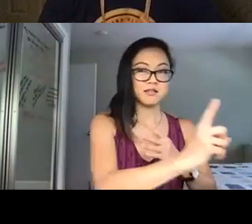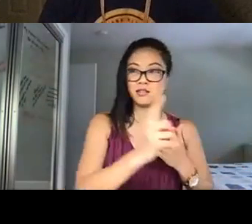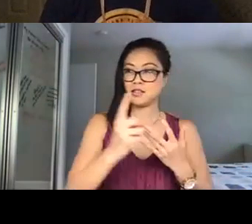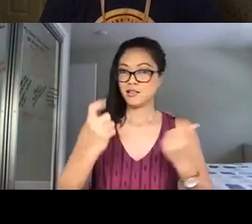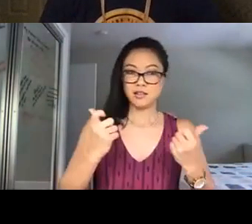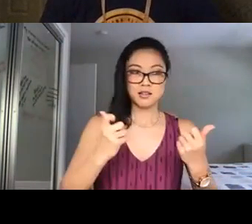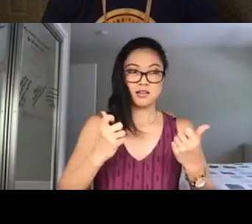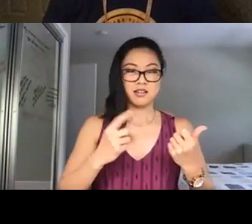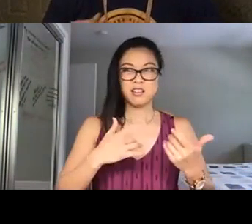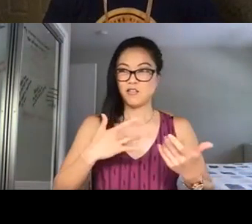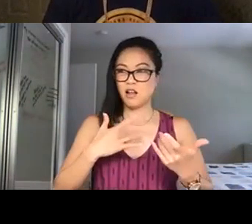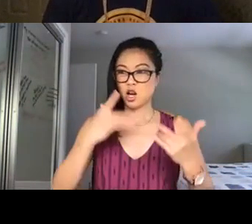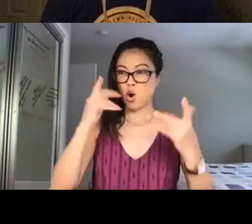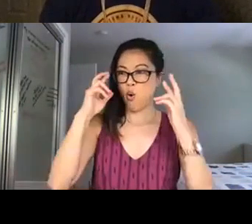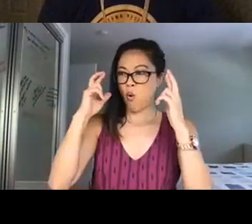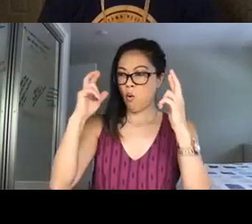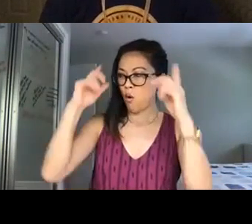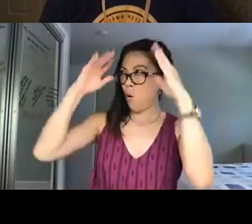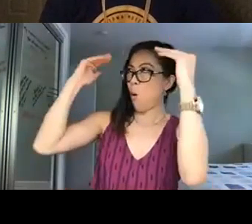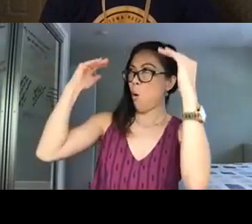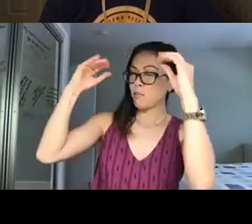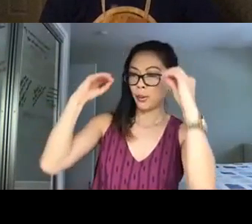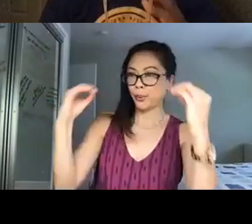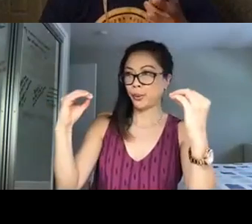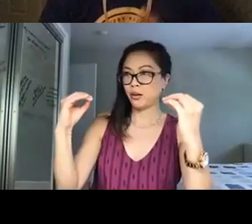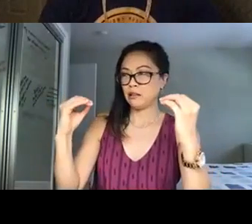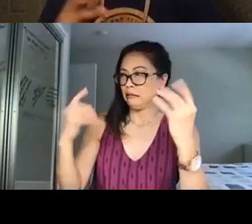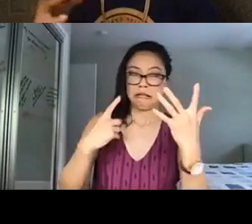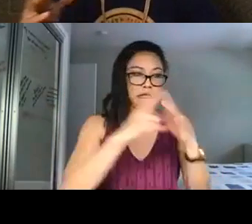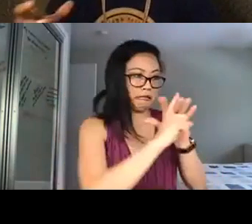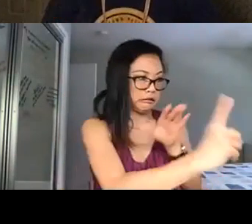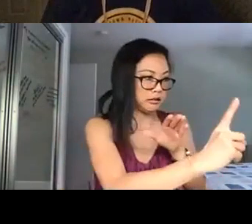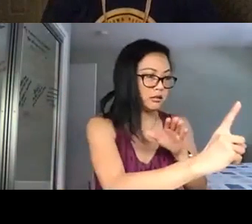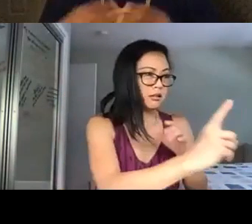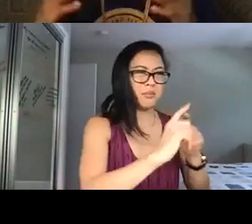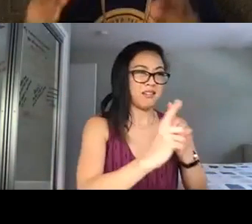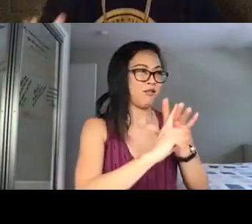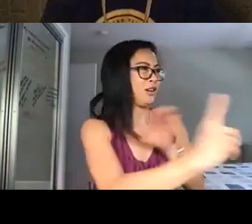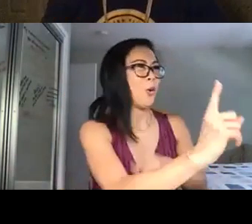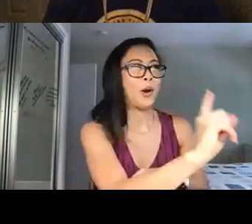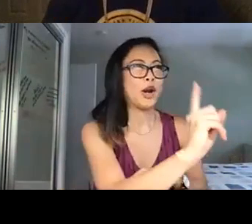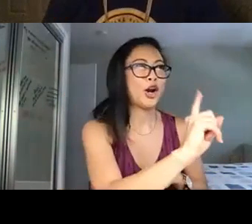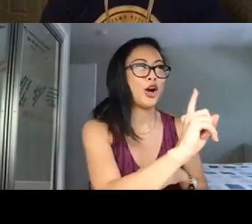against whom and against what? It feels like the allies and the oppressor live in the same skin.